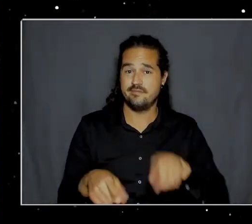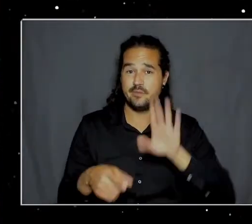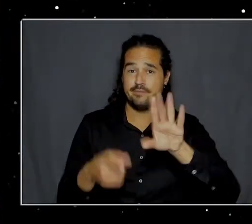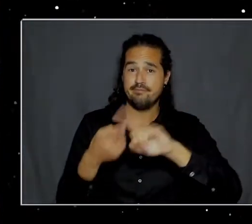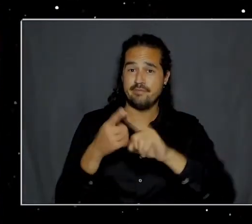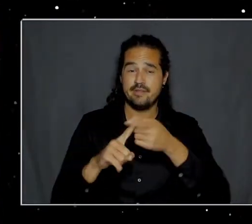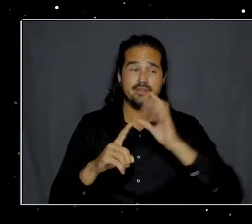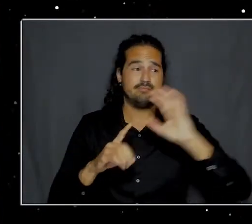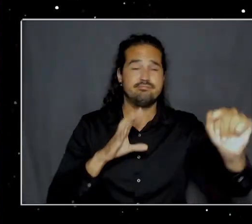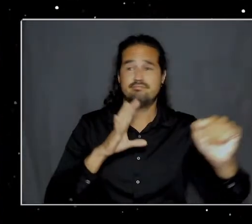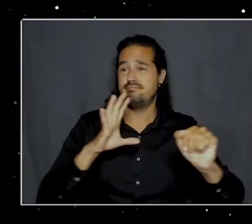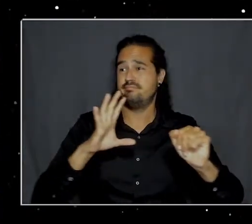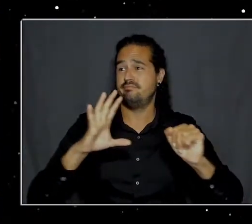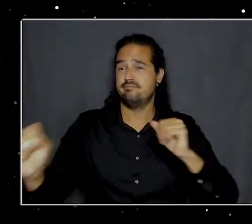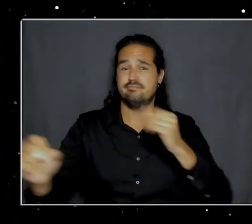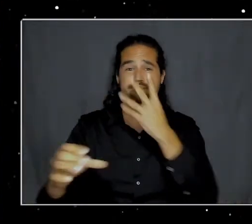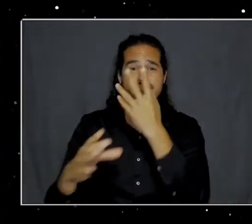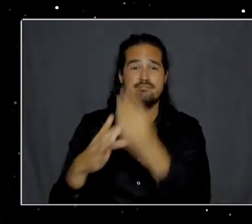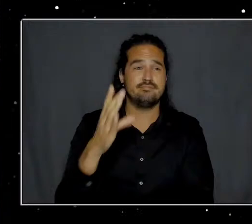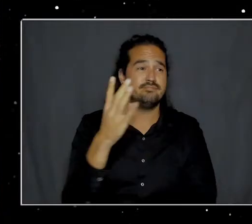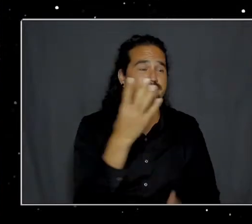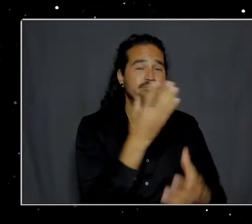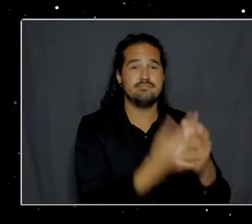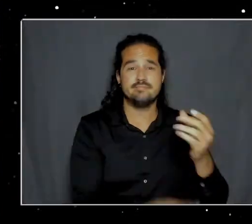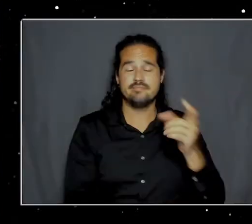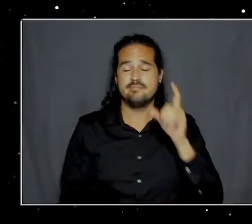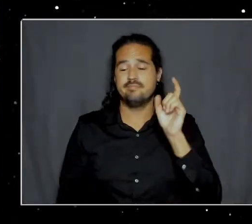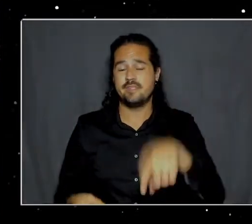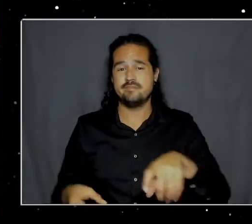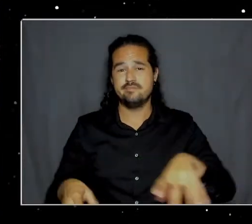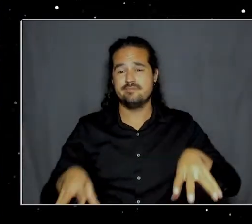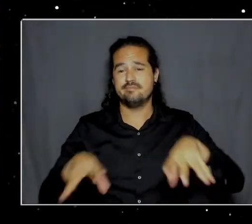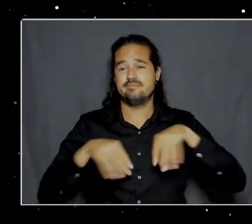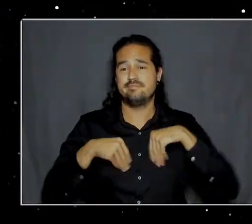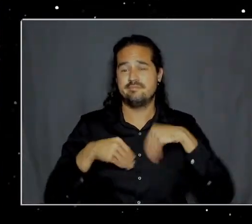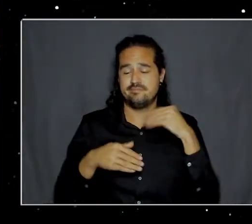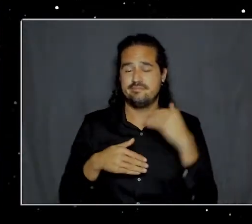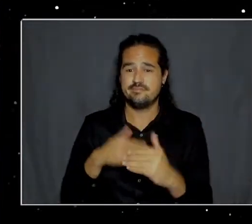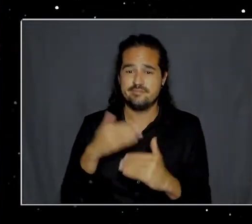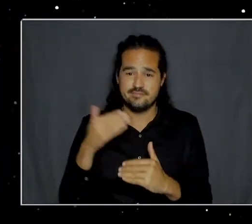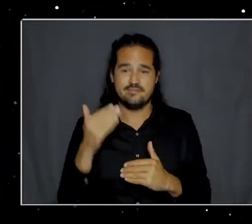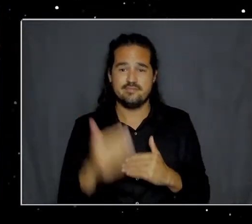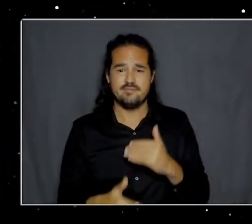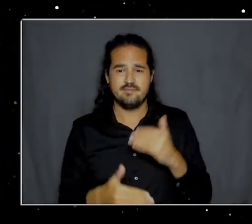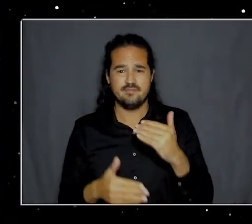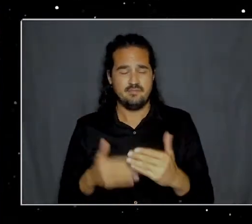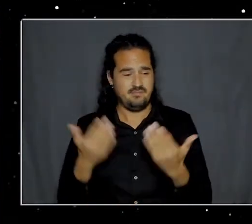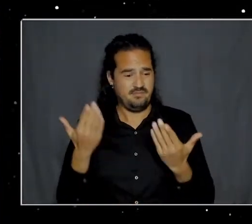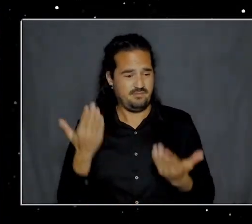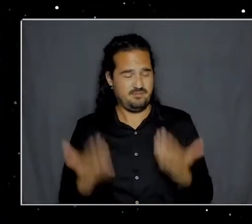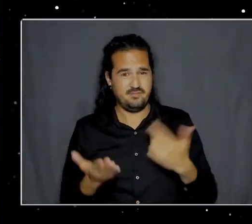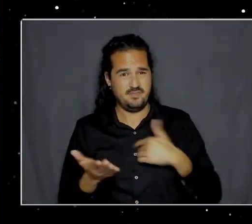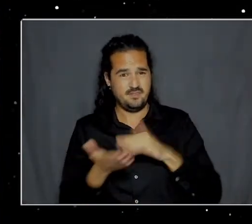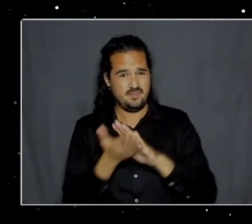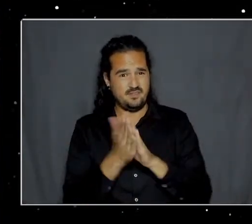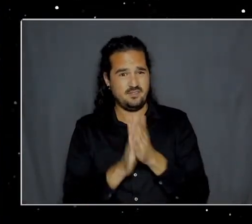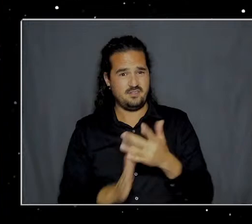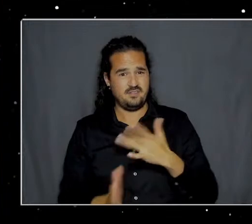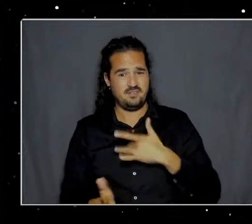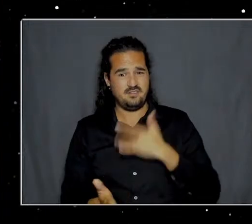[VERSE 2] WHEN YOUR FRIENDS ARE GONE, MUST